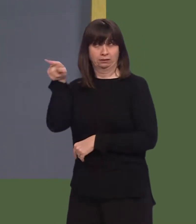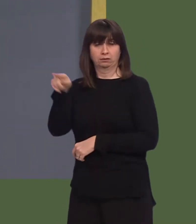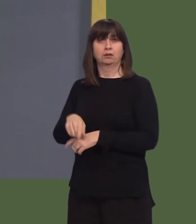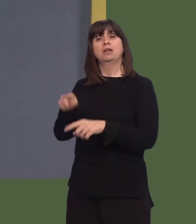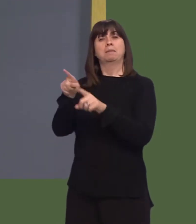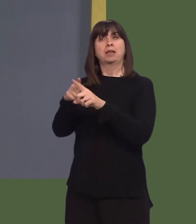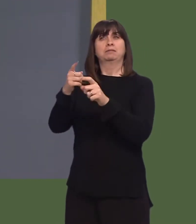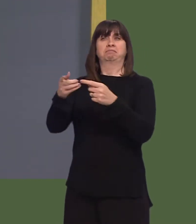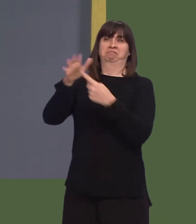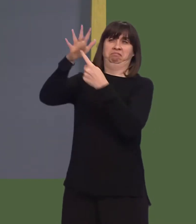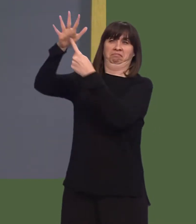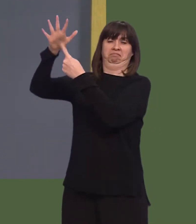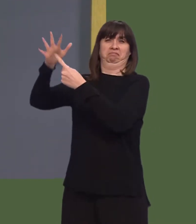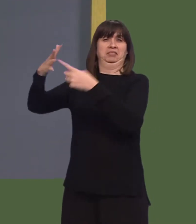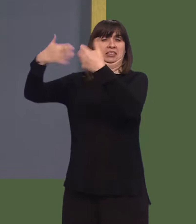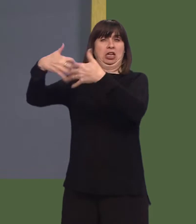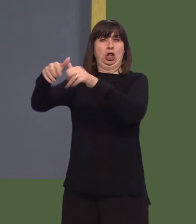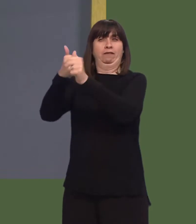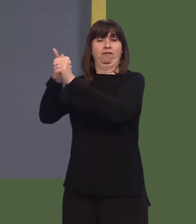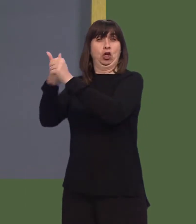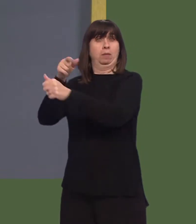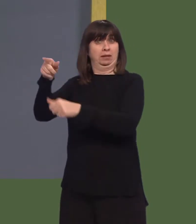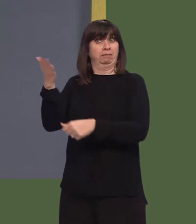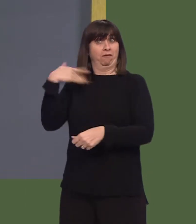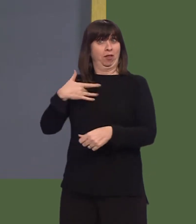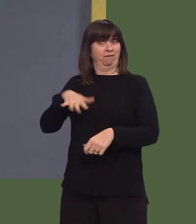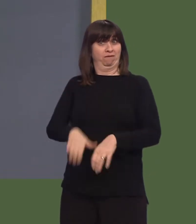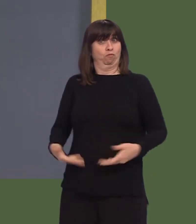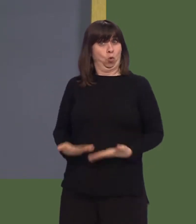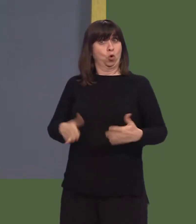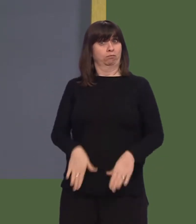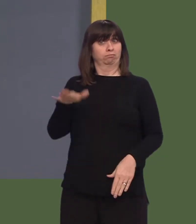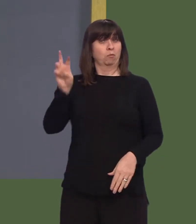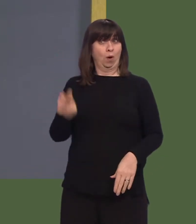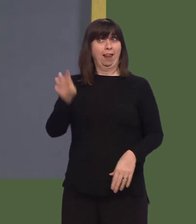Tapping into the expertise and the passion of diaspora communities has been shown to